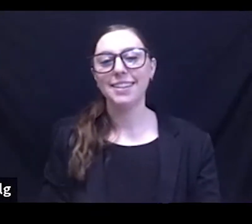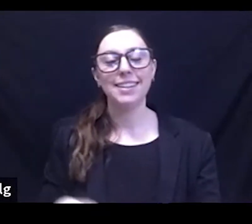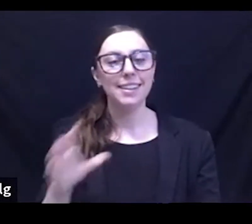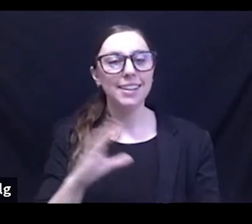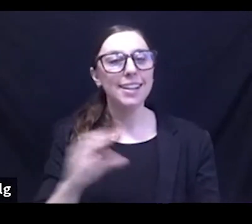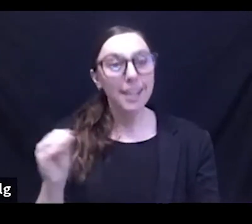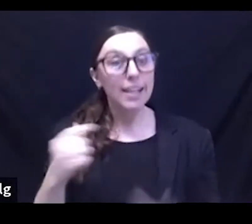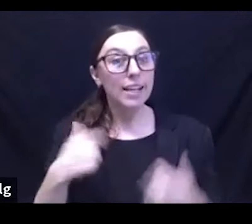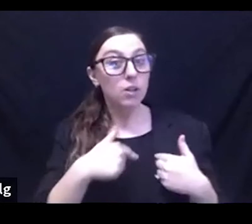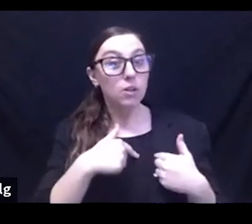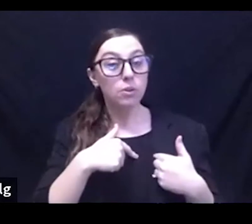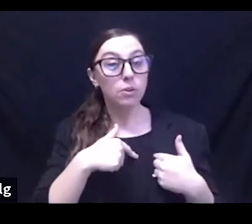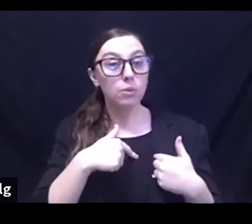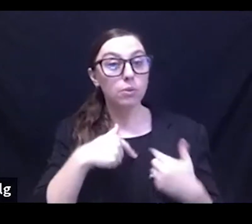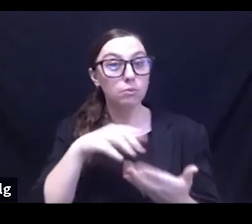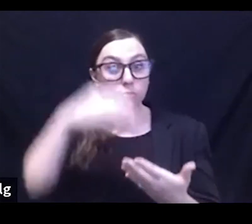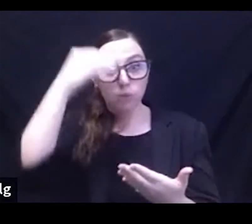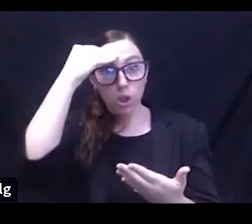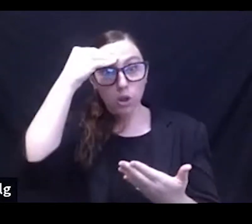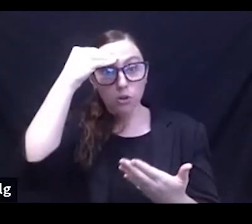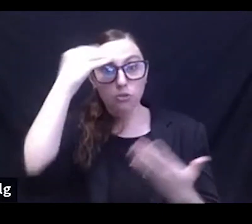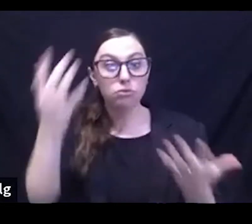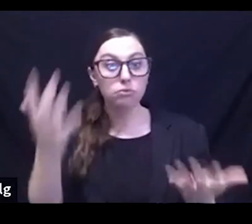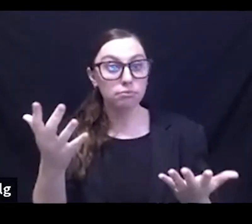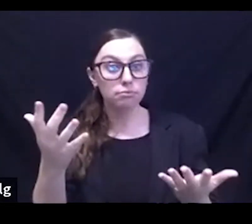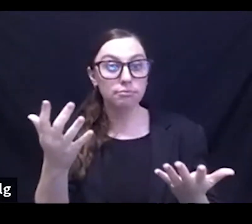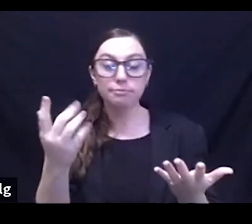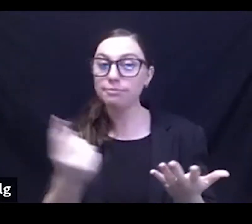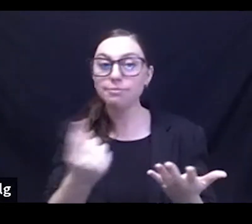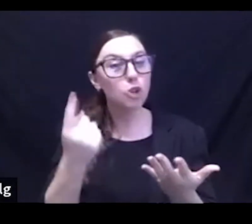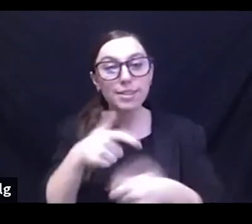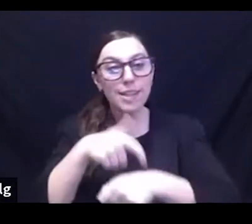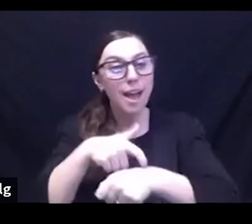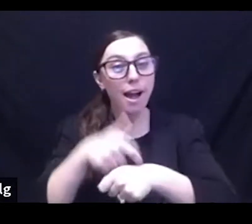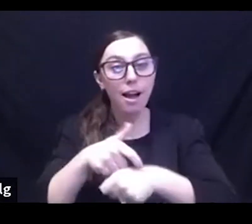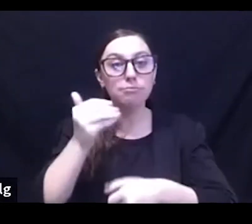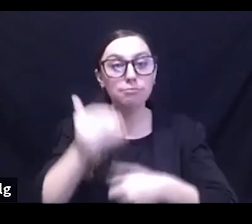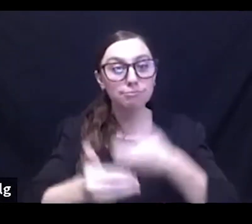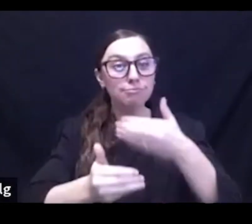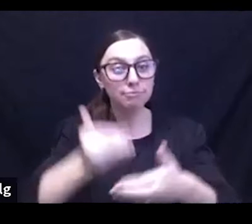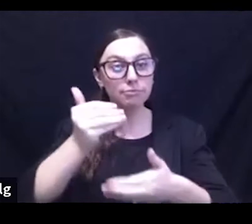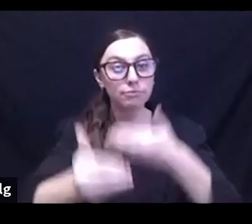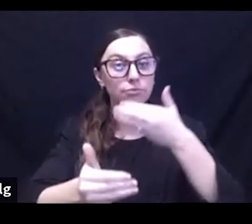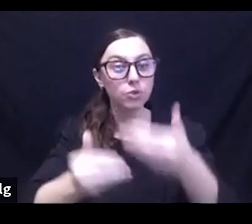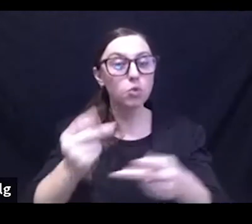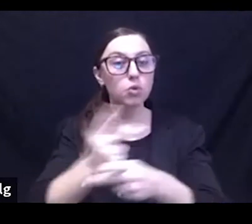And we learned, you know, it just taking some time to learn the method of